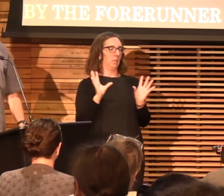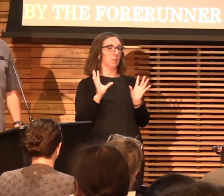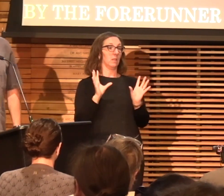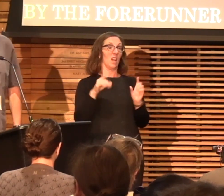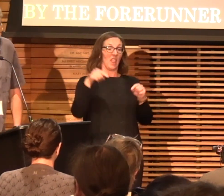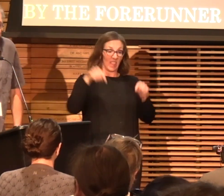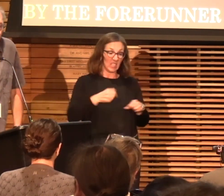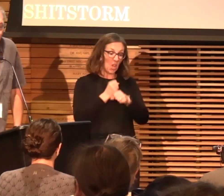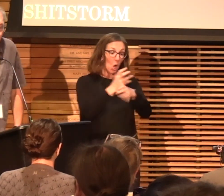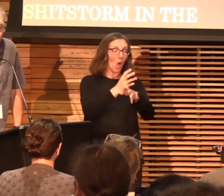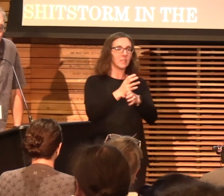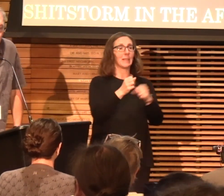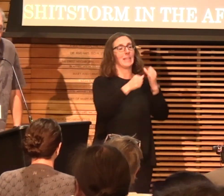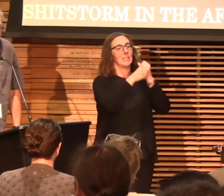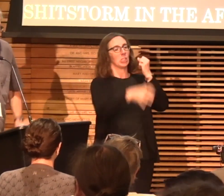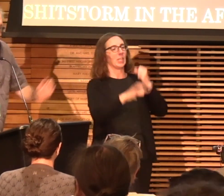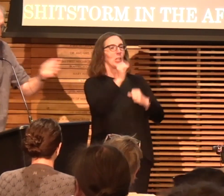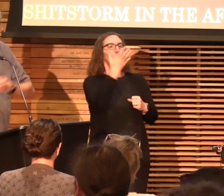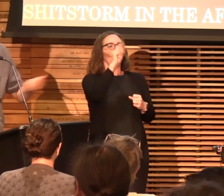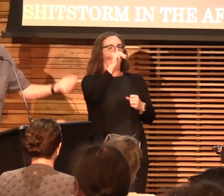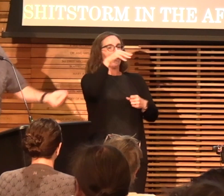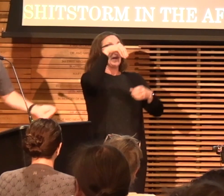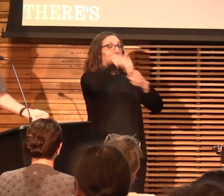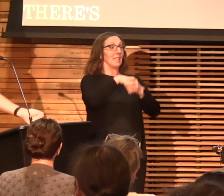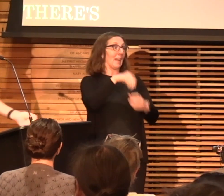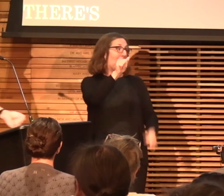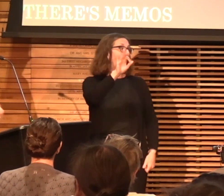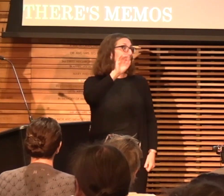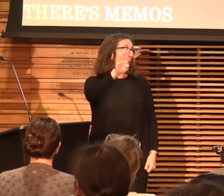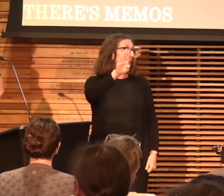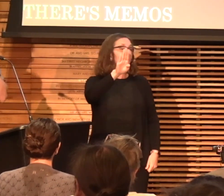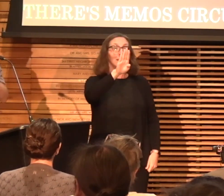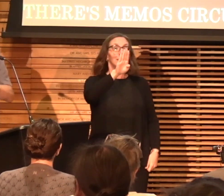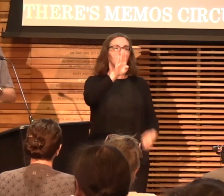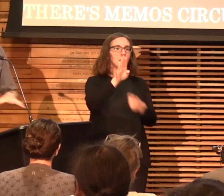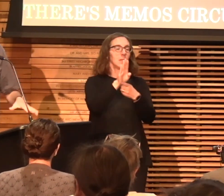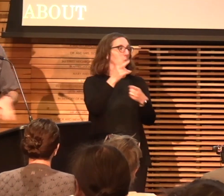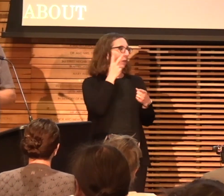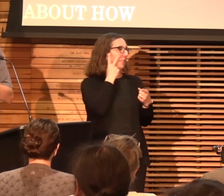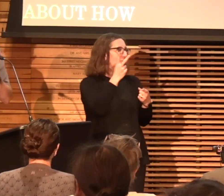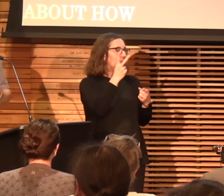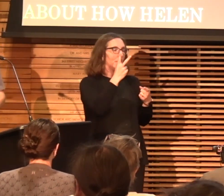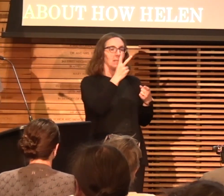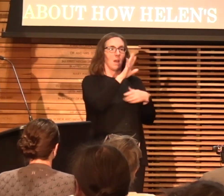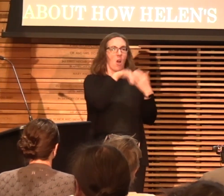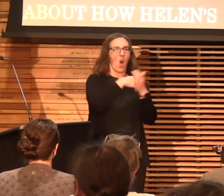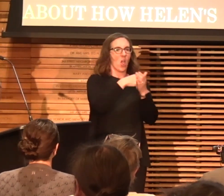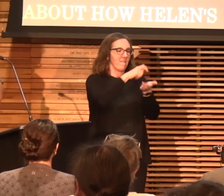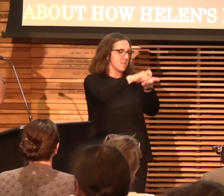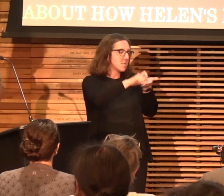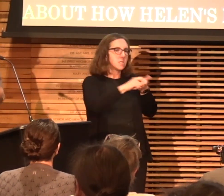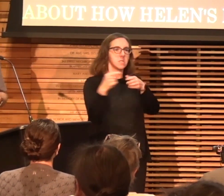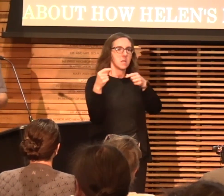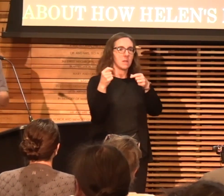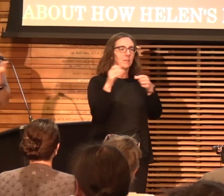(audience titters) There's memos circulated back and forth about how Helen's friendship with communists